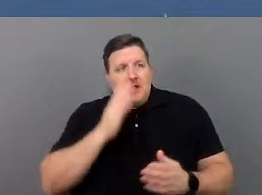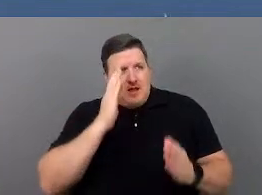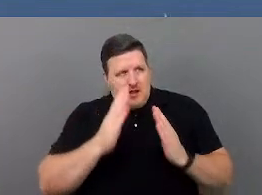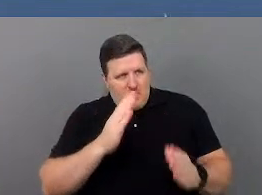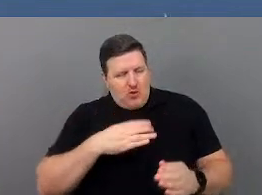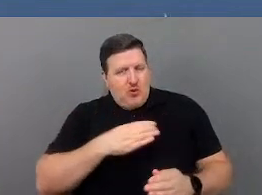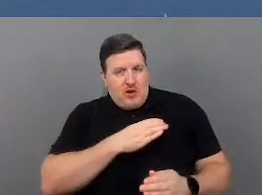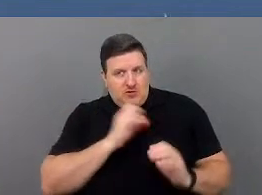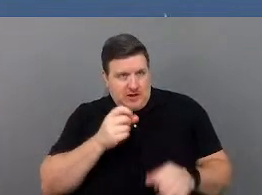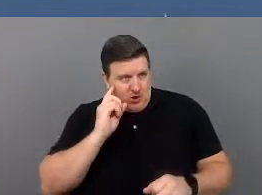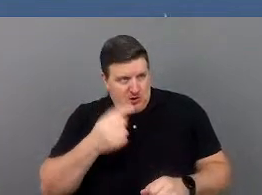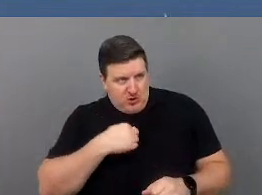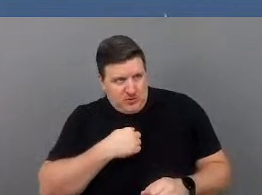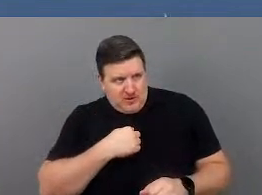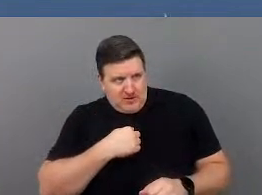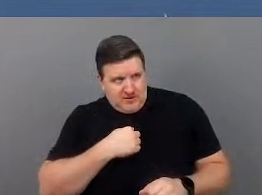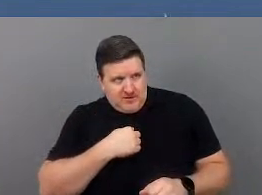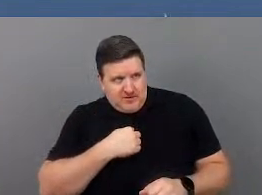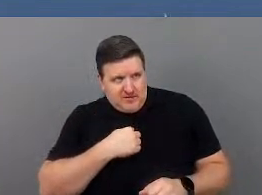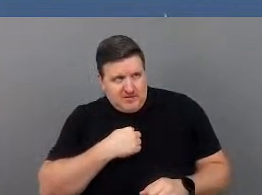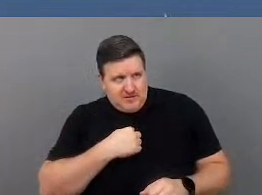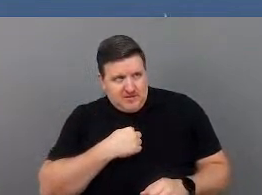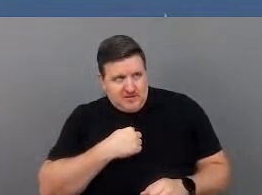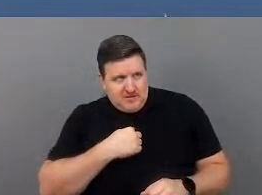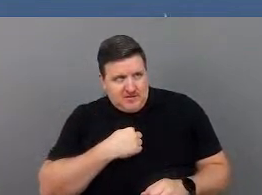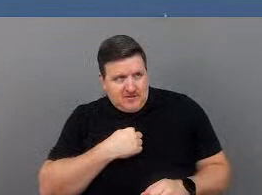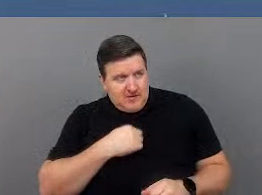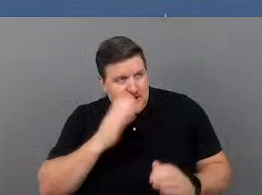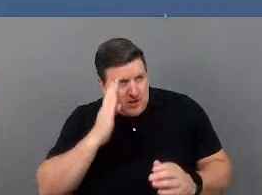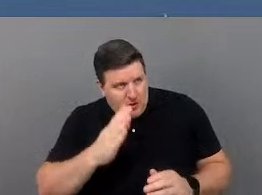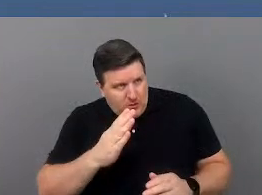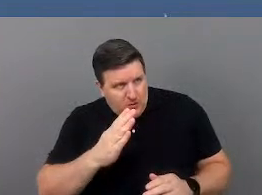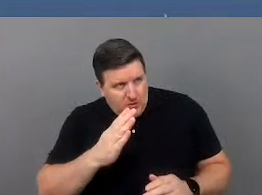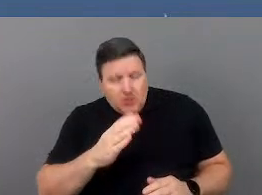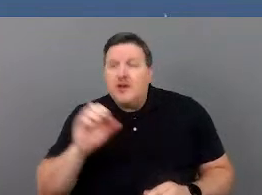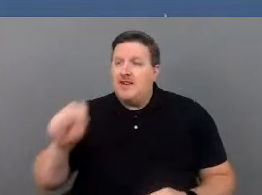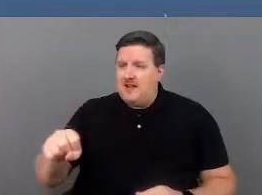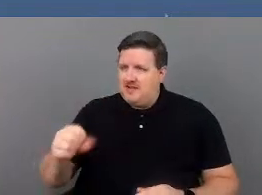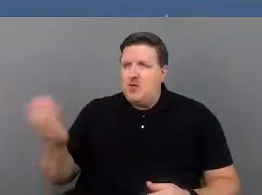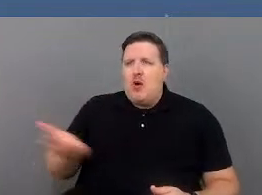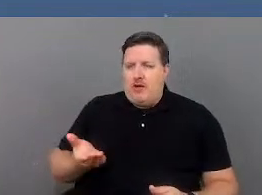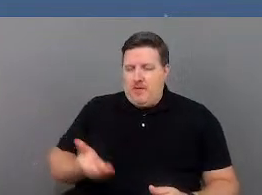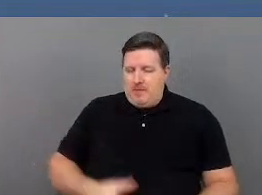≫ HI, THIS IS JEJUN CHIN. I'M CURRENTLY A RENTER IN WARD 10.